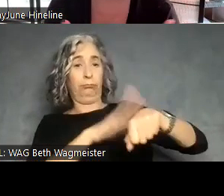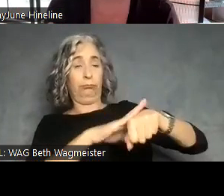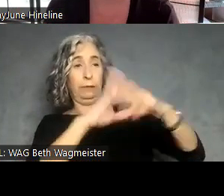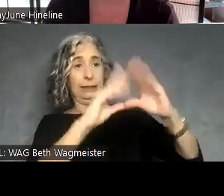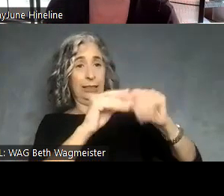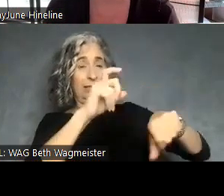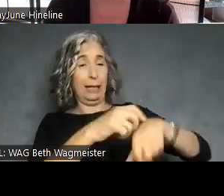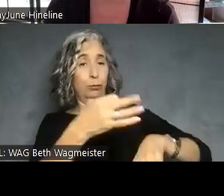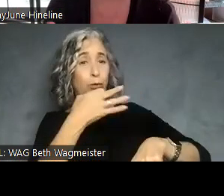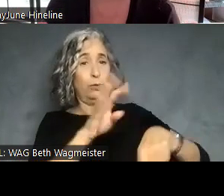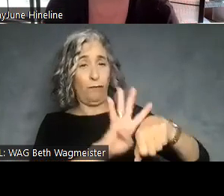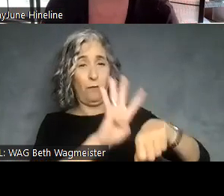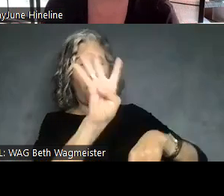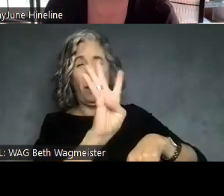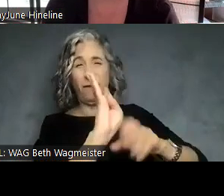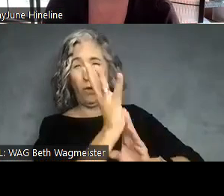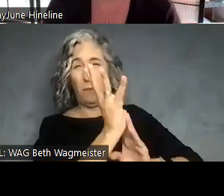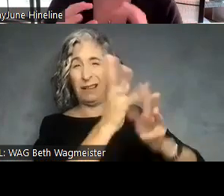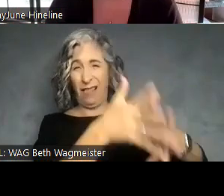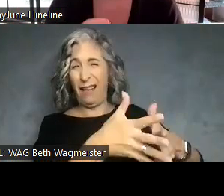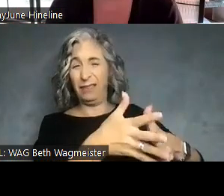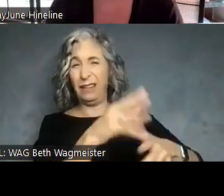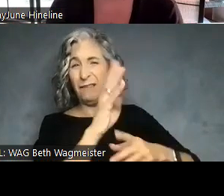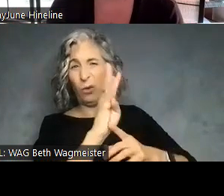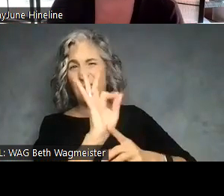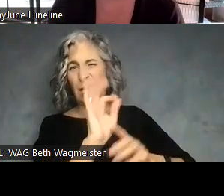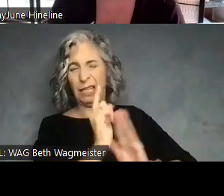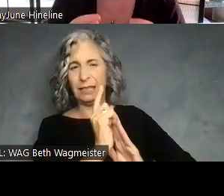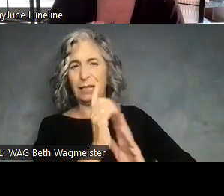cause data loss. So perhaps, you know, someone's using a screen reader and they are getting down,